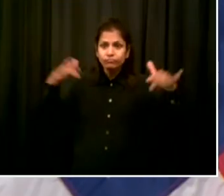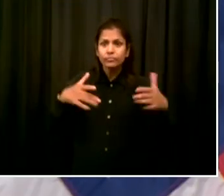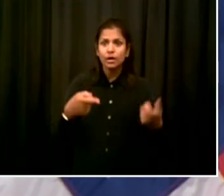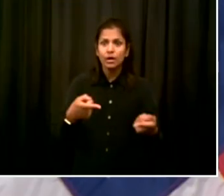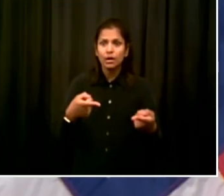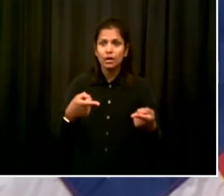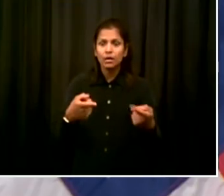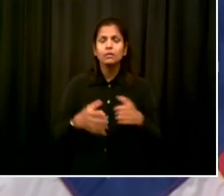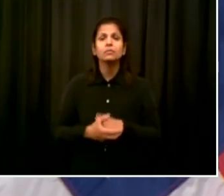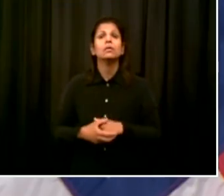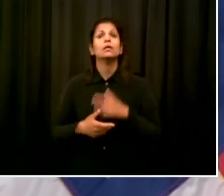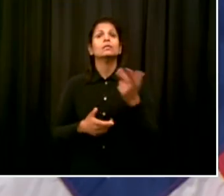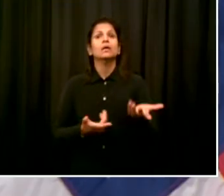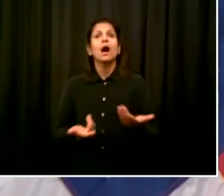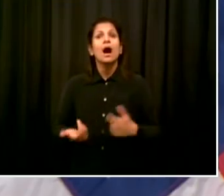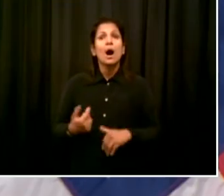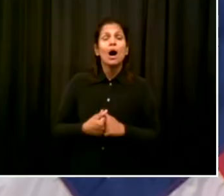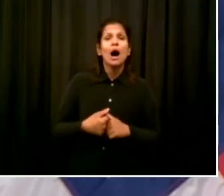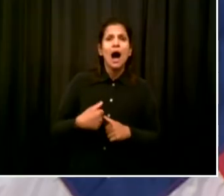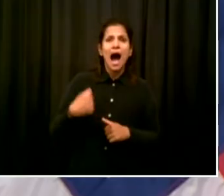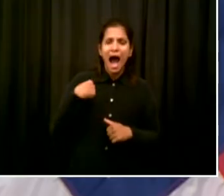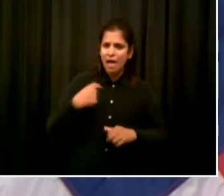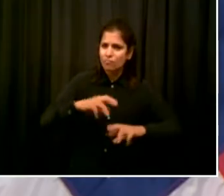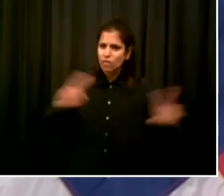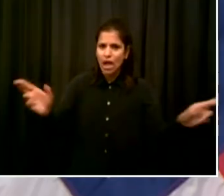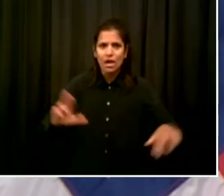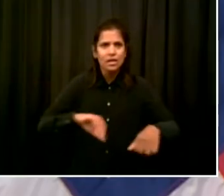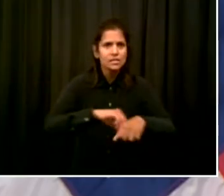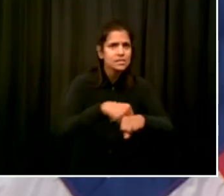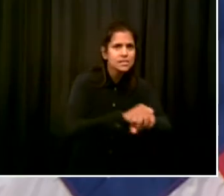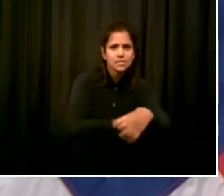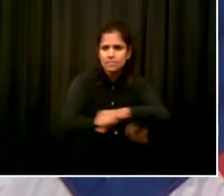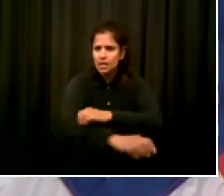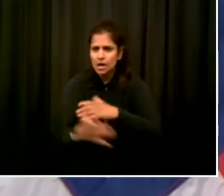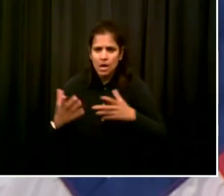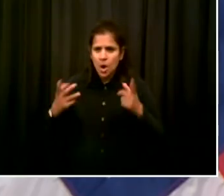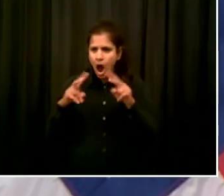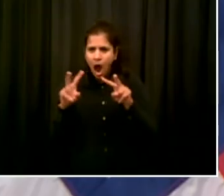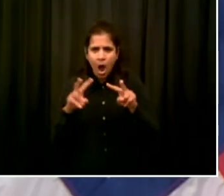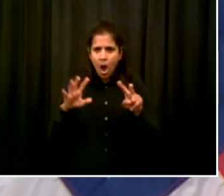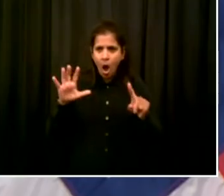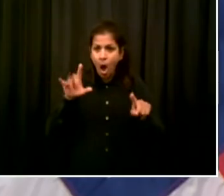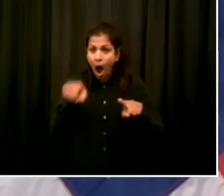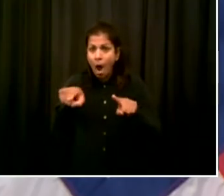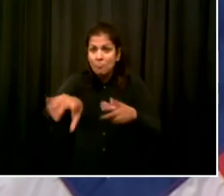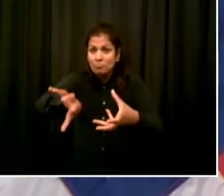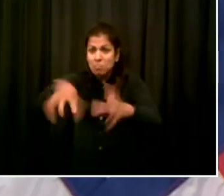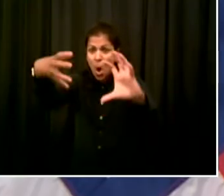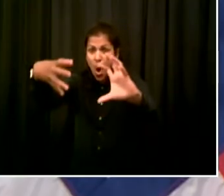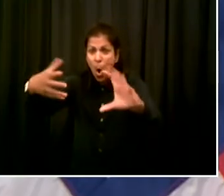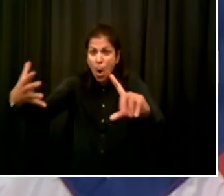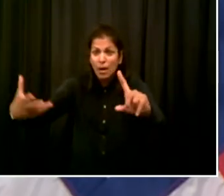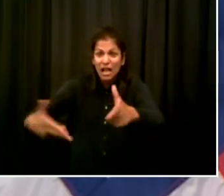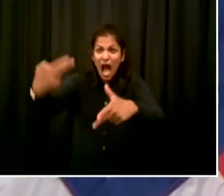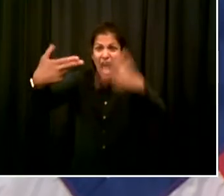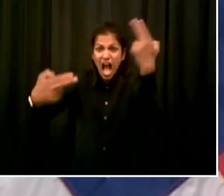OFFICERS, AND WE ARE READY TO TAKE VIOLENT PEOPLE OFF THE